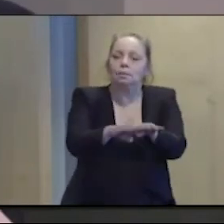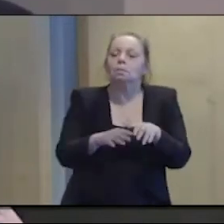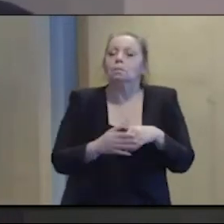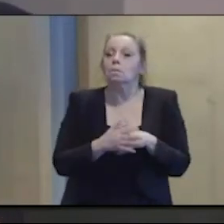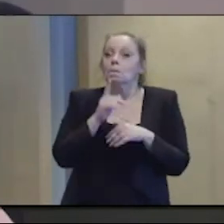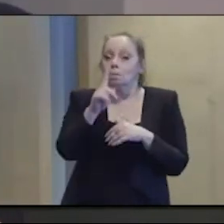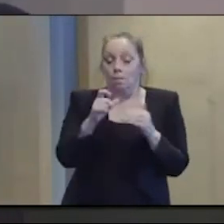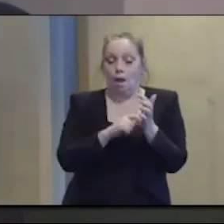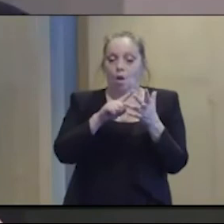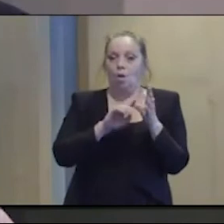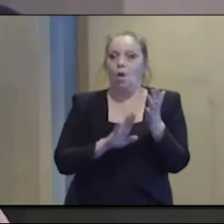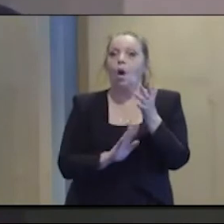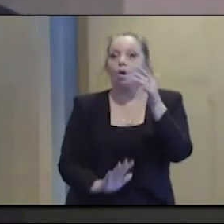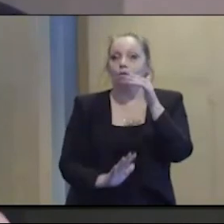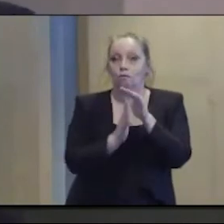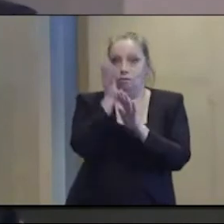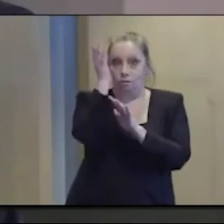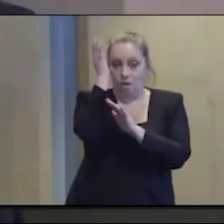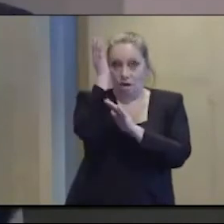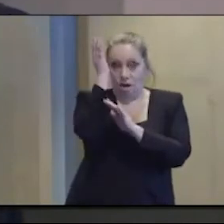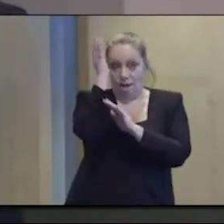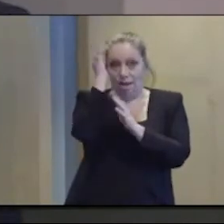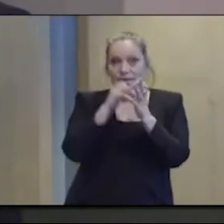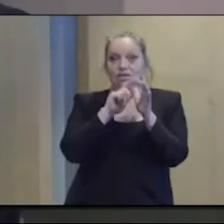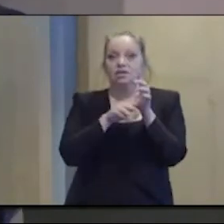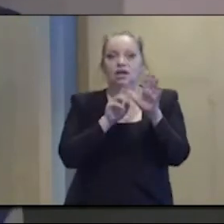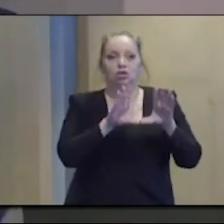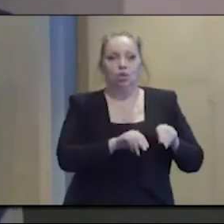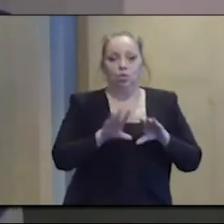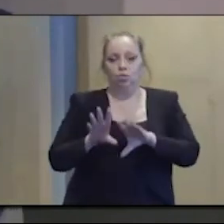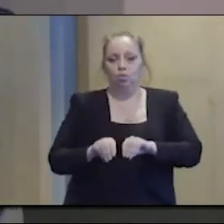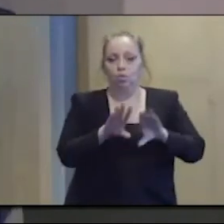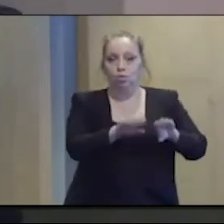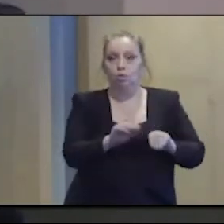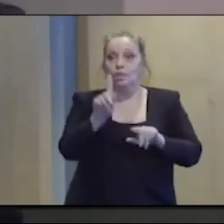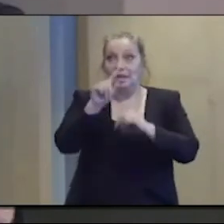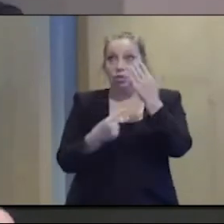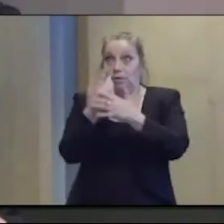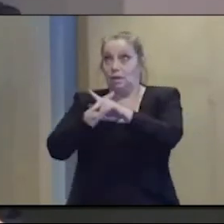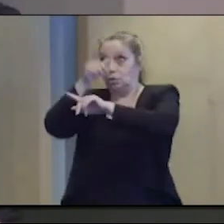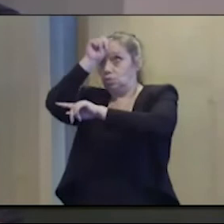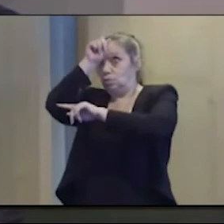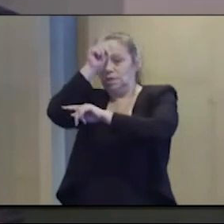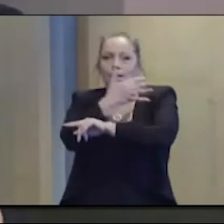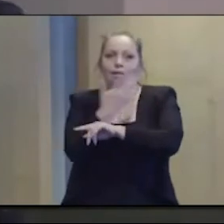coal fire power stations shut down which is what's happening in Germany and in many other countries,